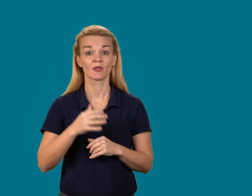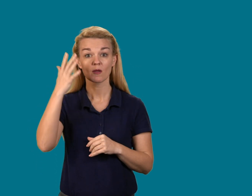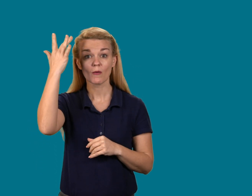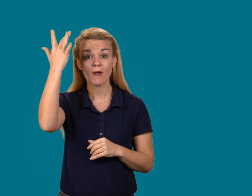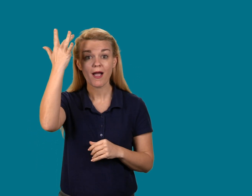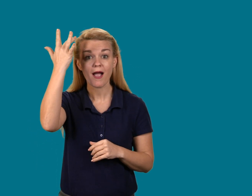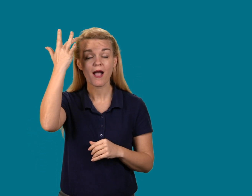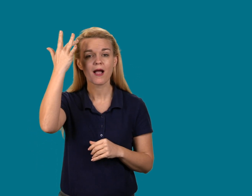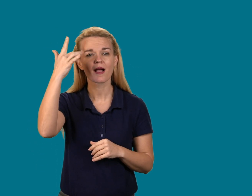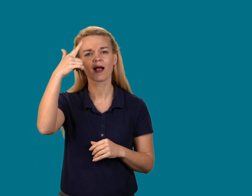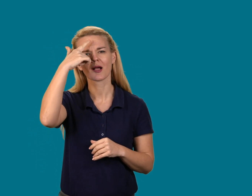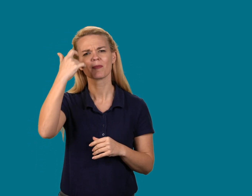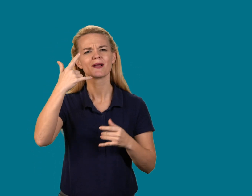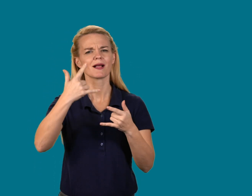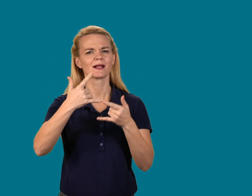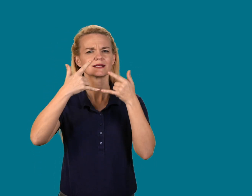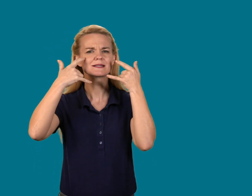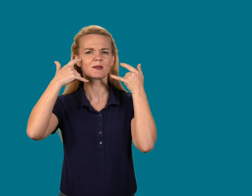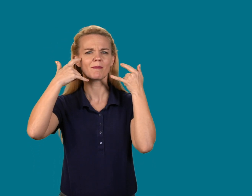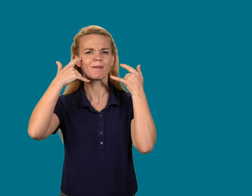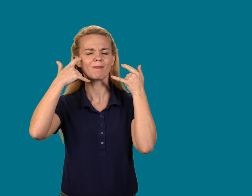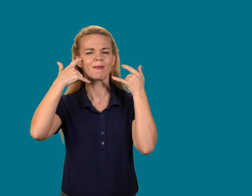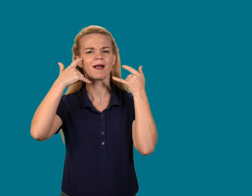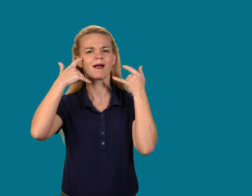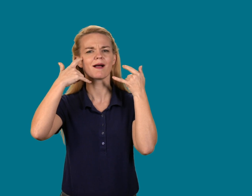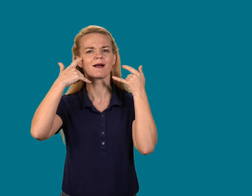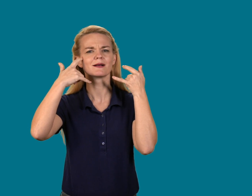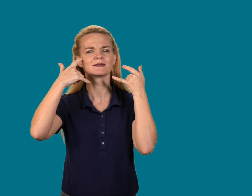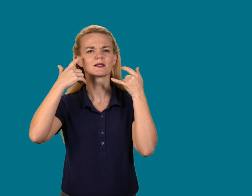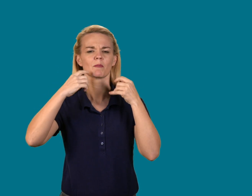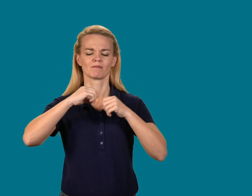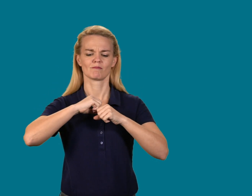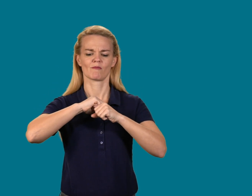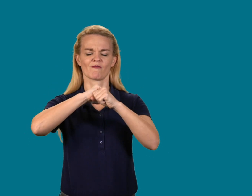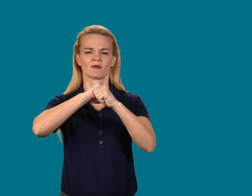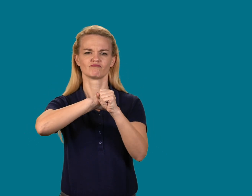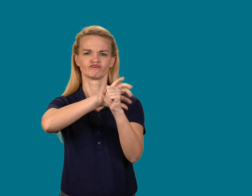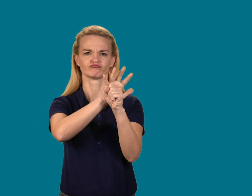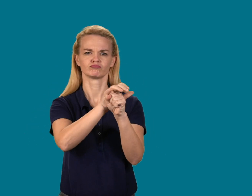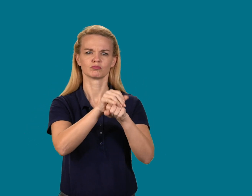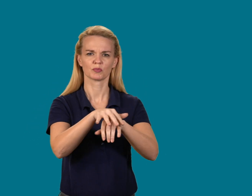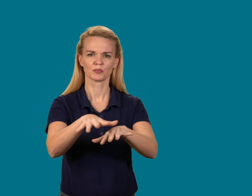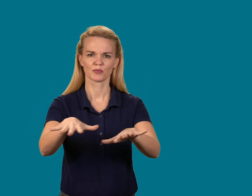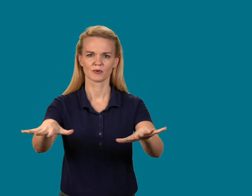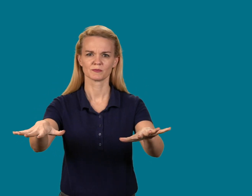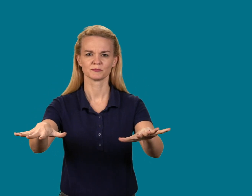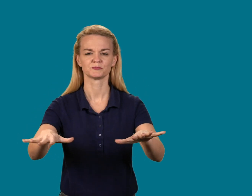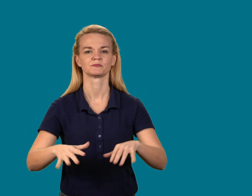The mask helps prevent a person who is sick from spreading the virus to others.